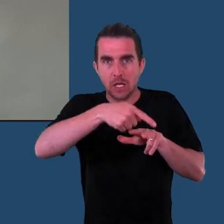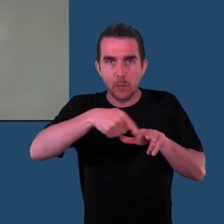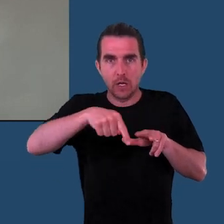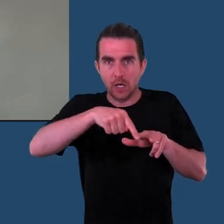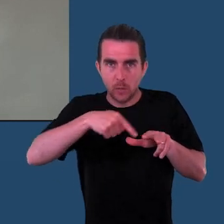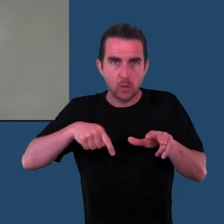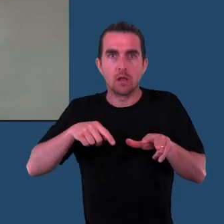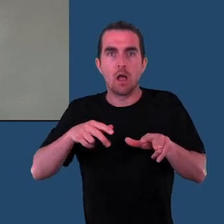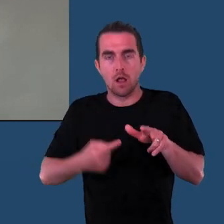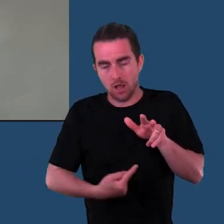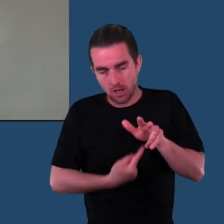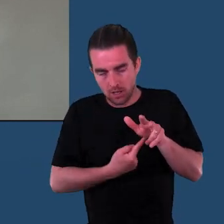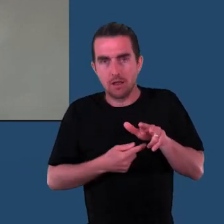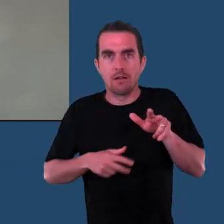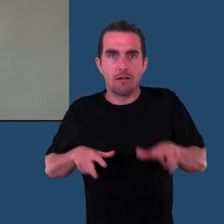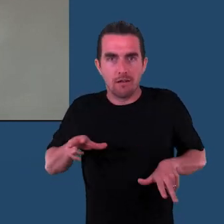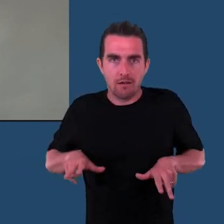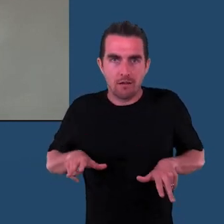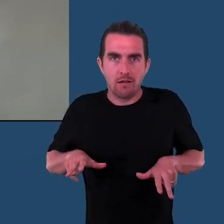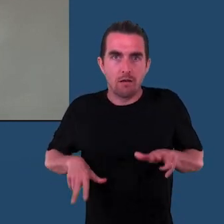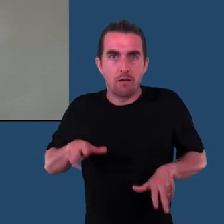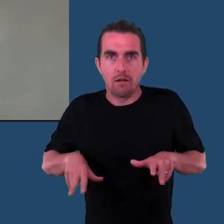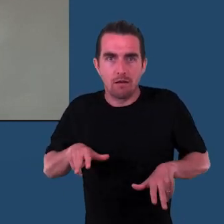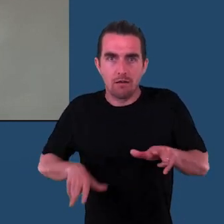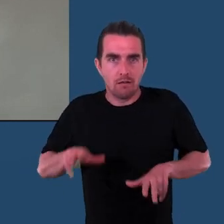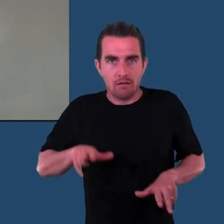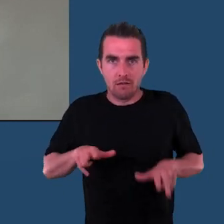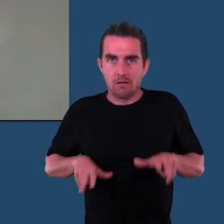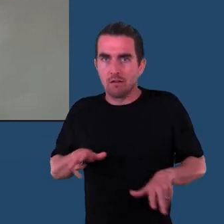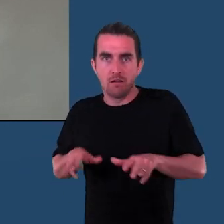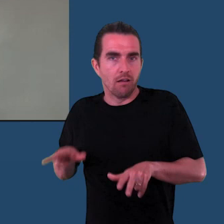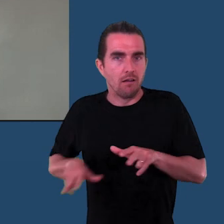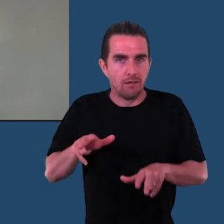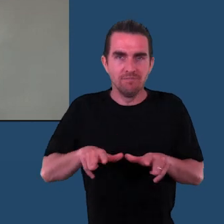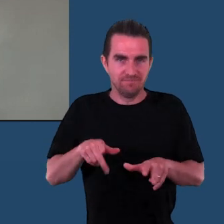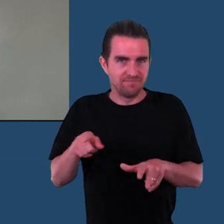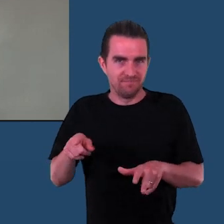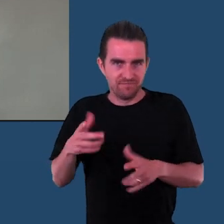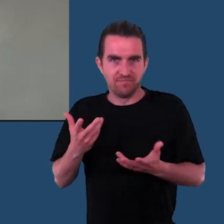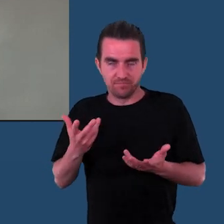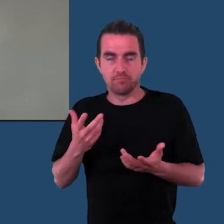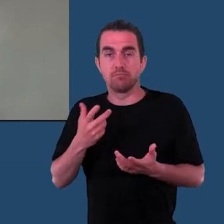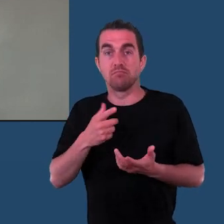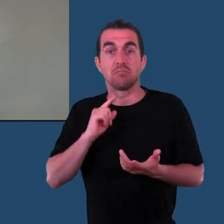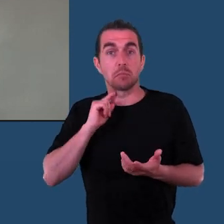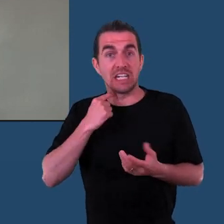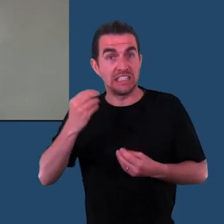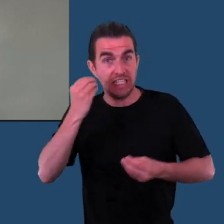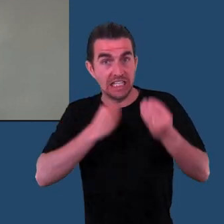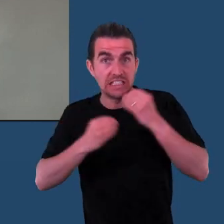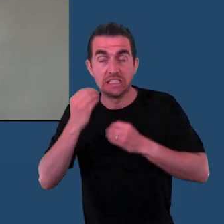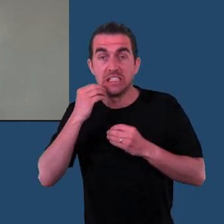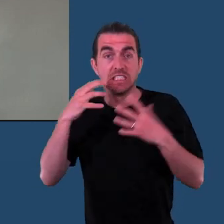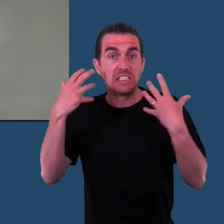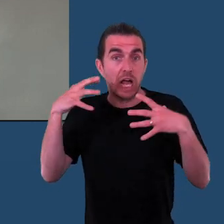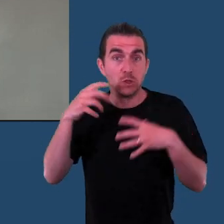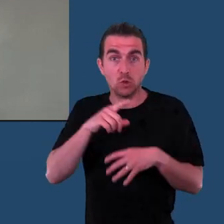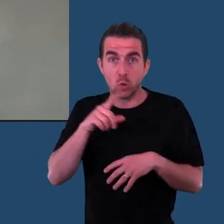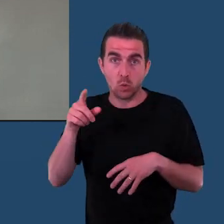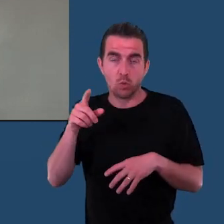and one backward-pointing claw, and it's covered in scales. Again, look at any meat-eating dinosaur,